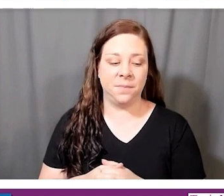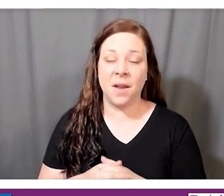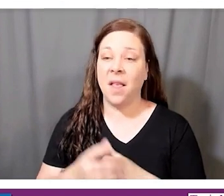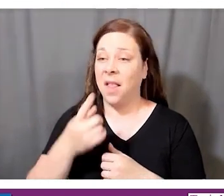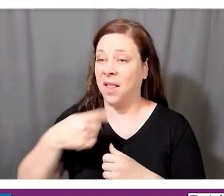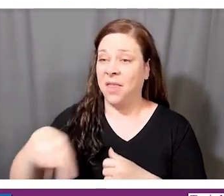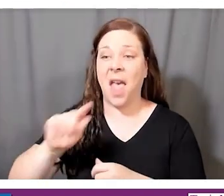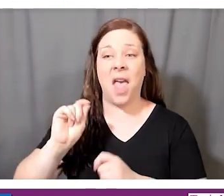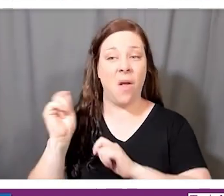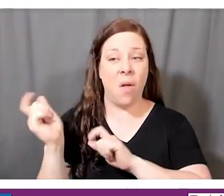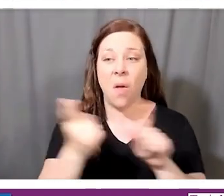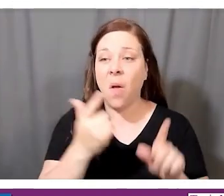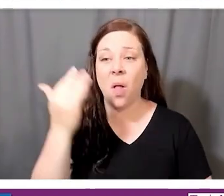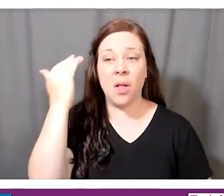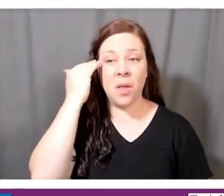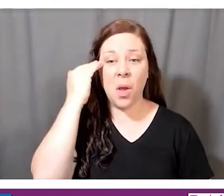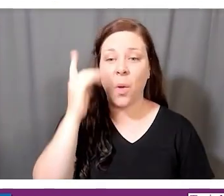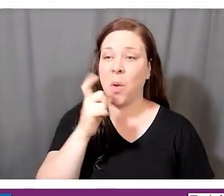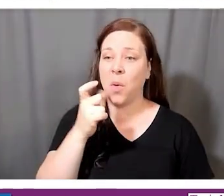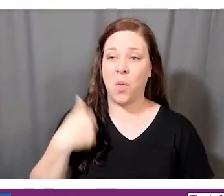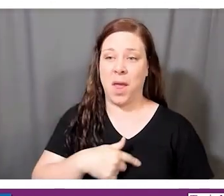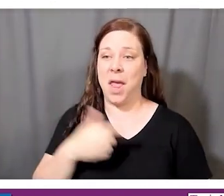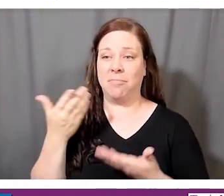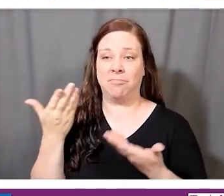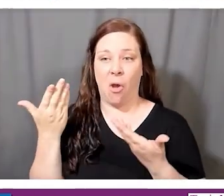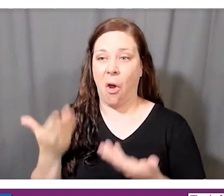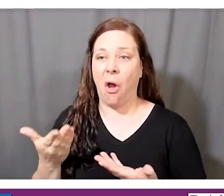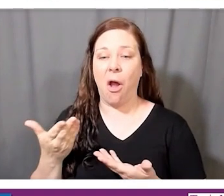And they know we sit in on meetings to design things and help them